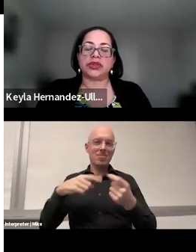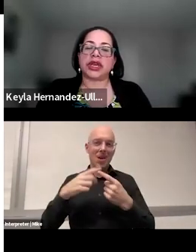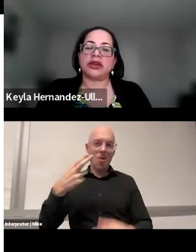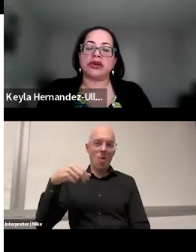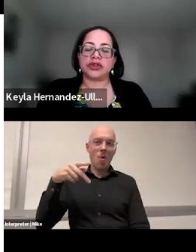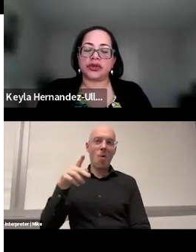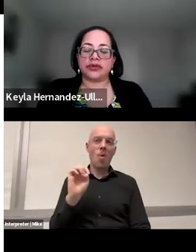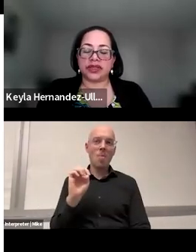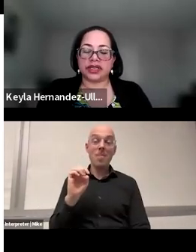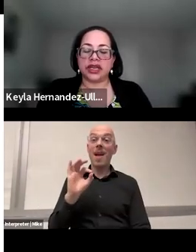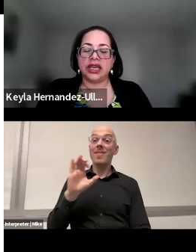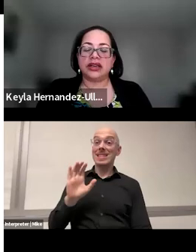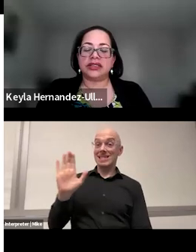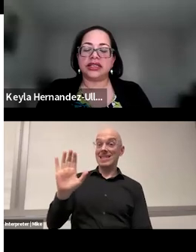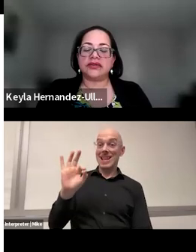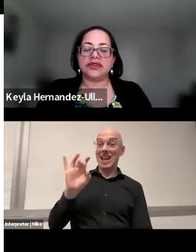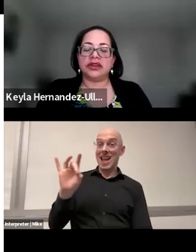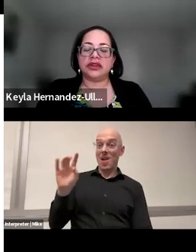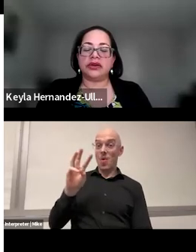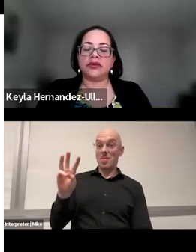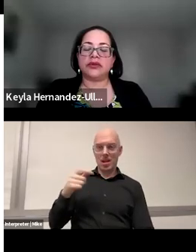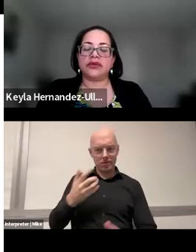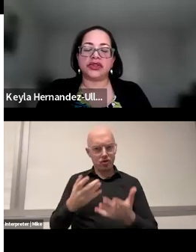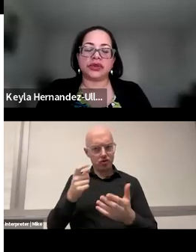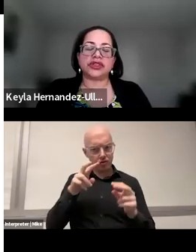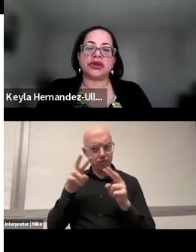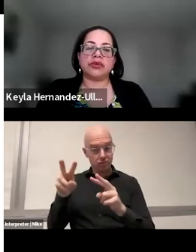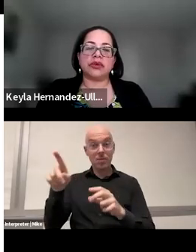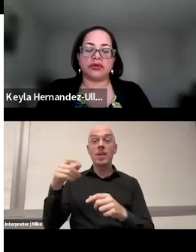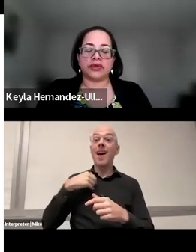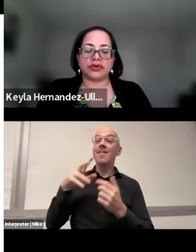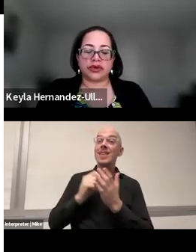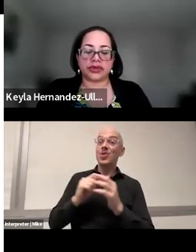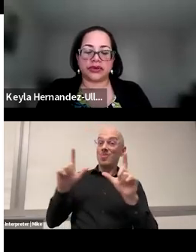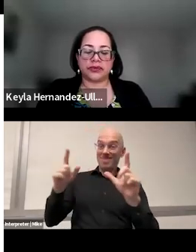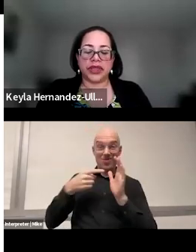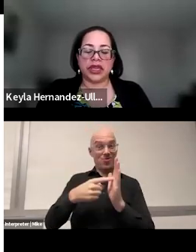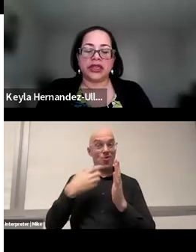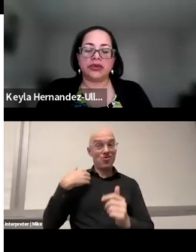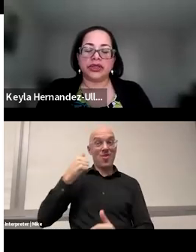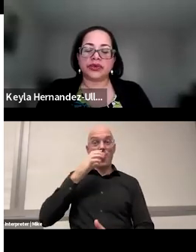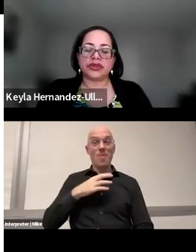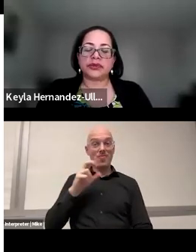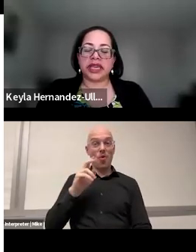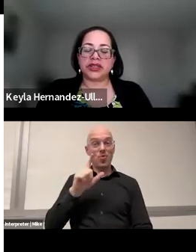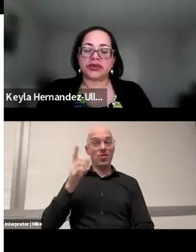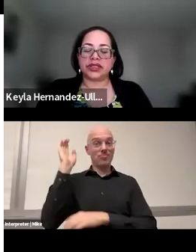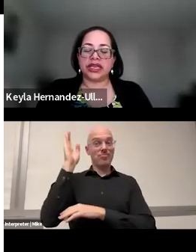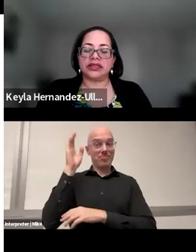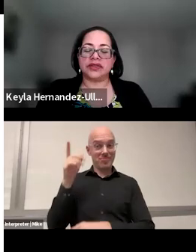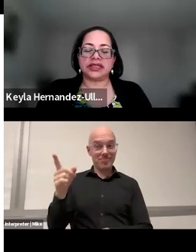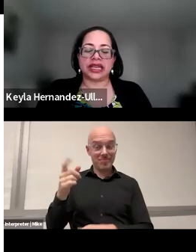Keyla Hernandez-Ulloa: The Fcc's 908 webpage which I encourage you to visit contains a video featuring chairwoman, Rosen Wersel